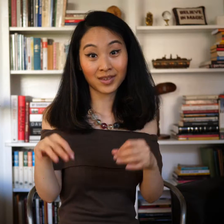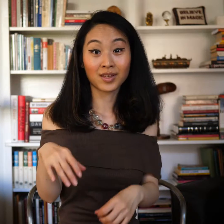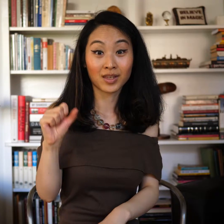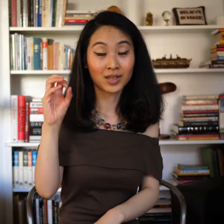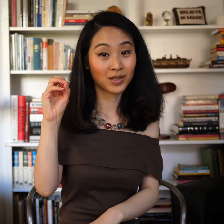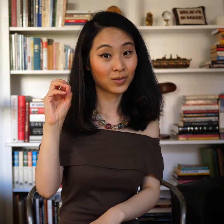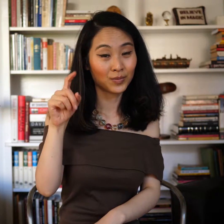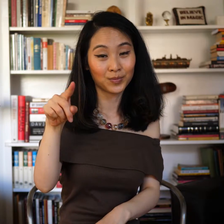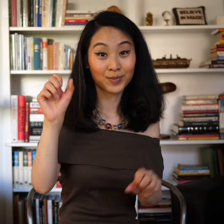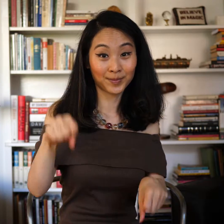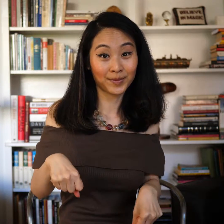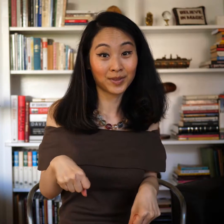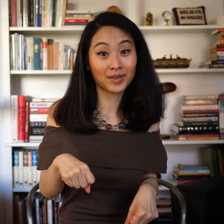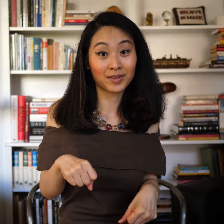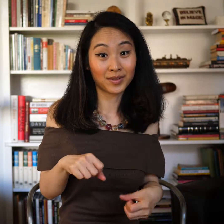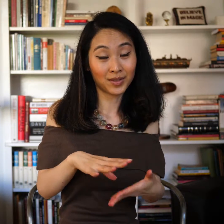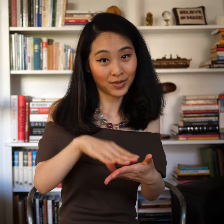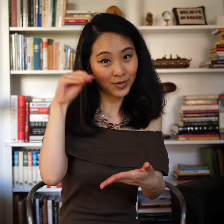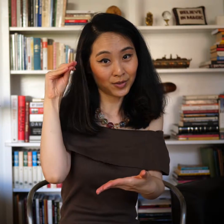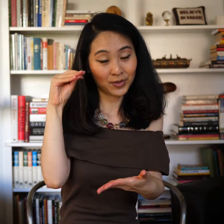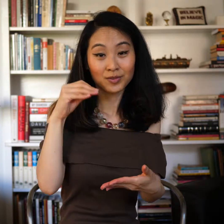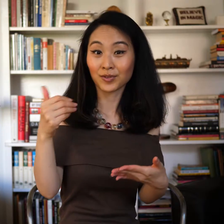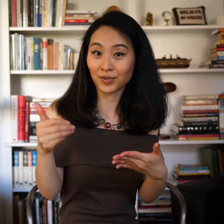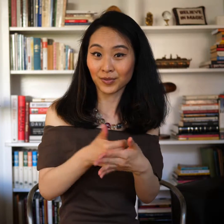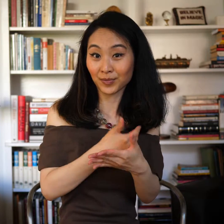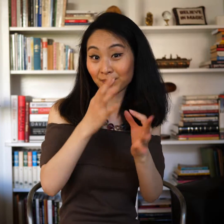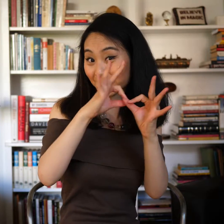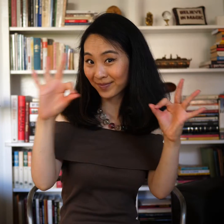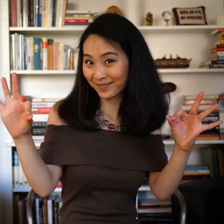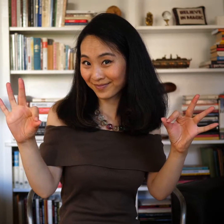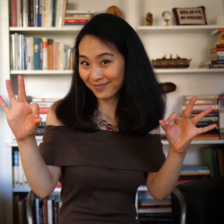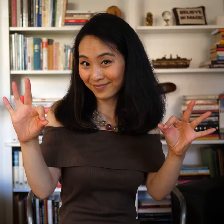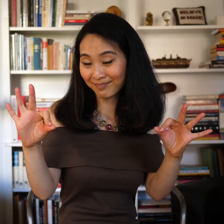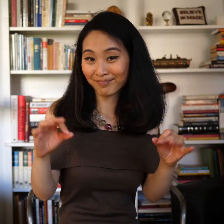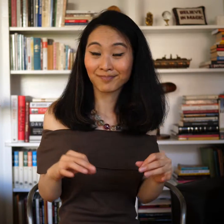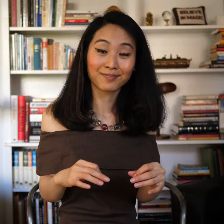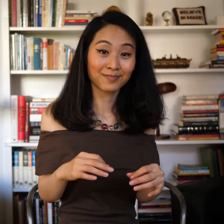So you can learn how to ask questions,